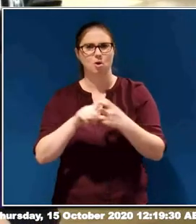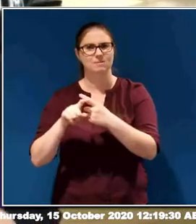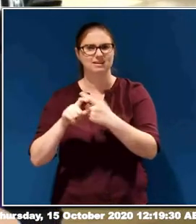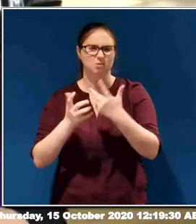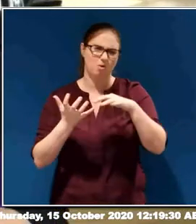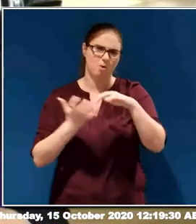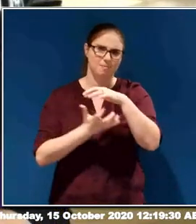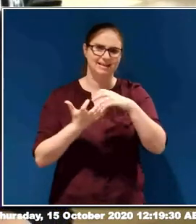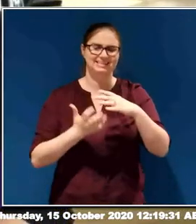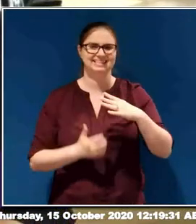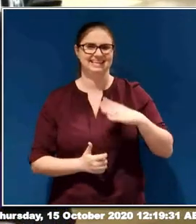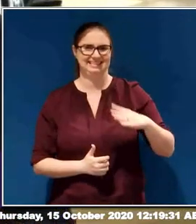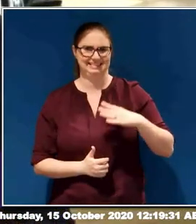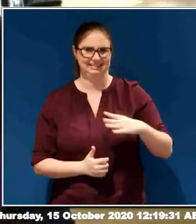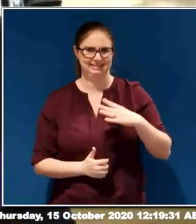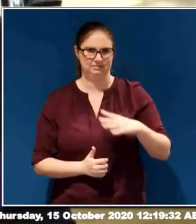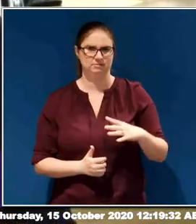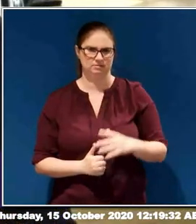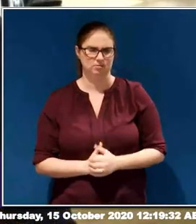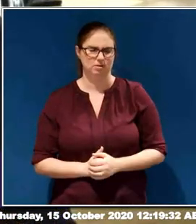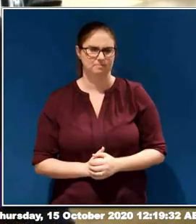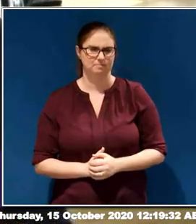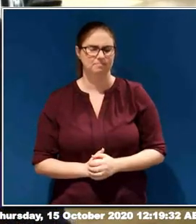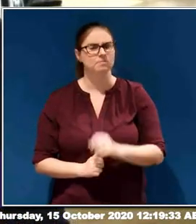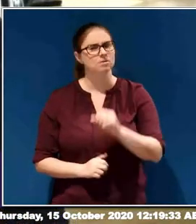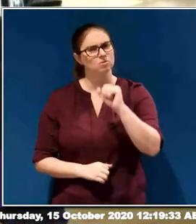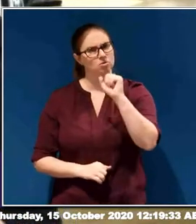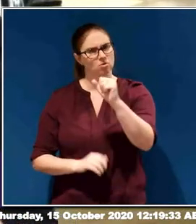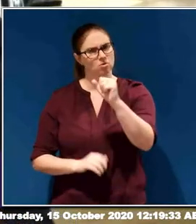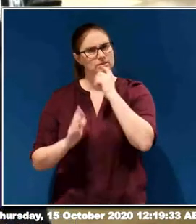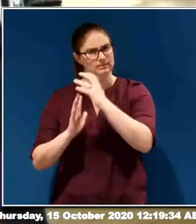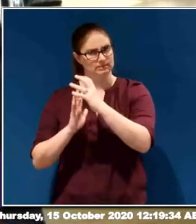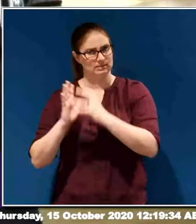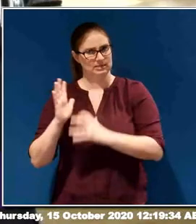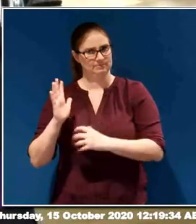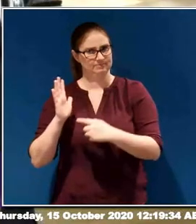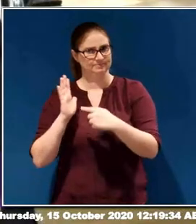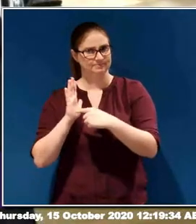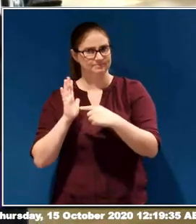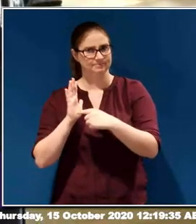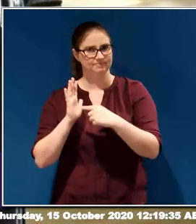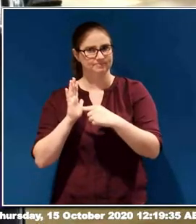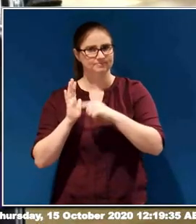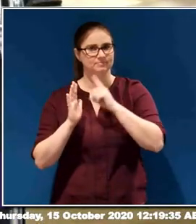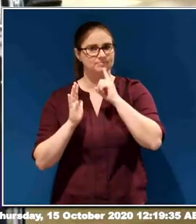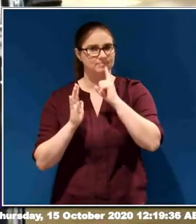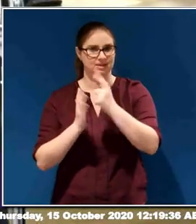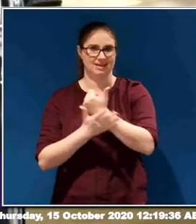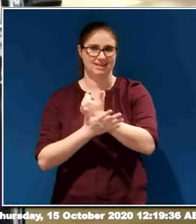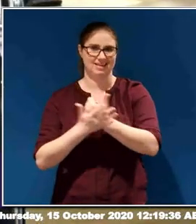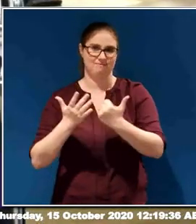and your statement reflects that each region has its own processes,